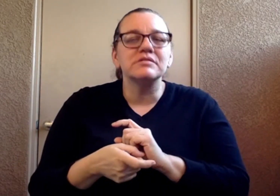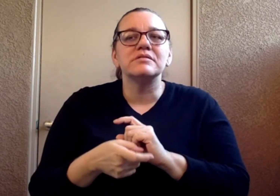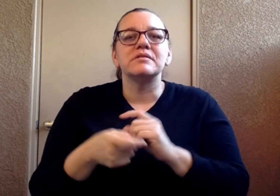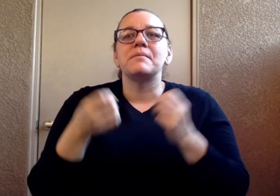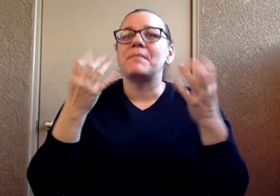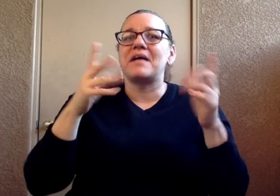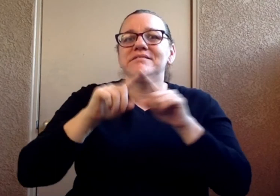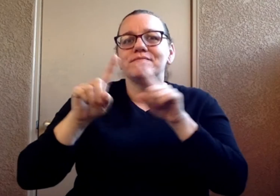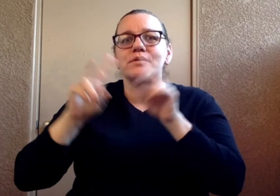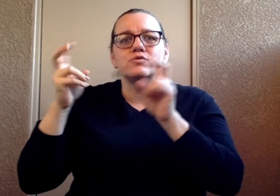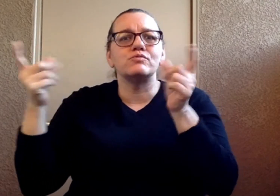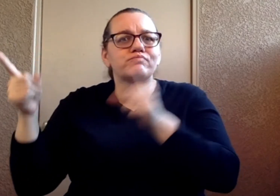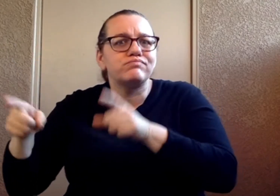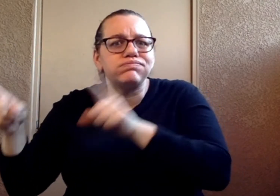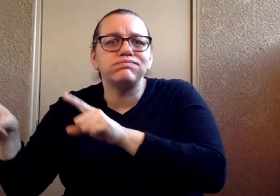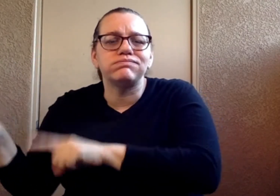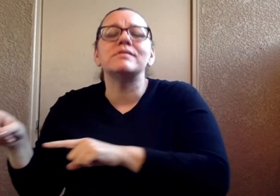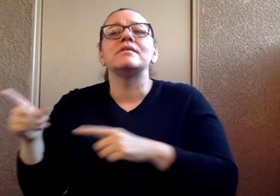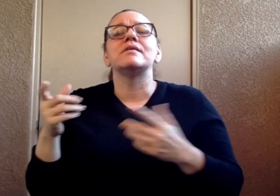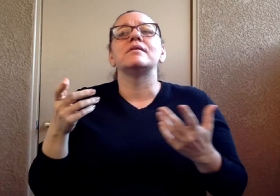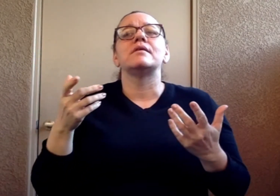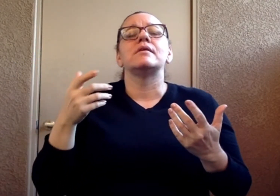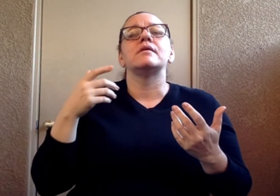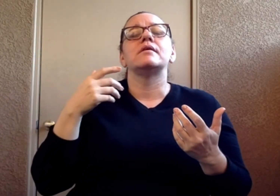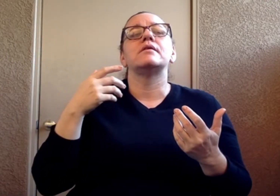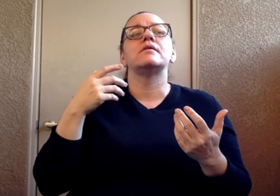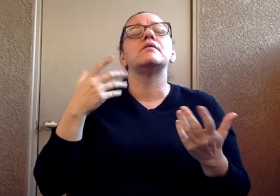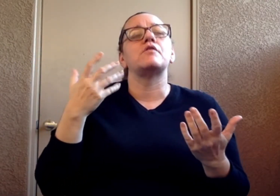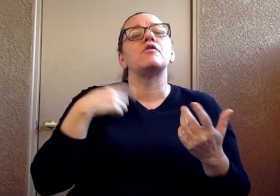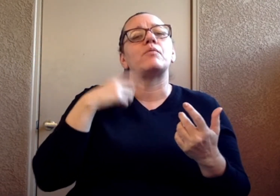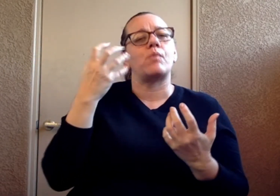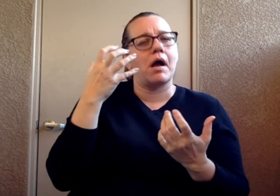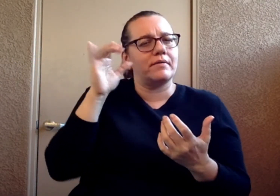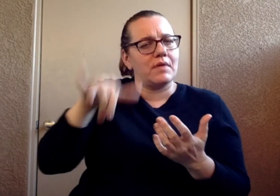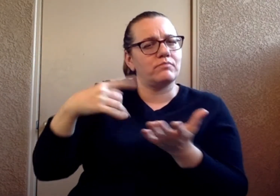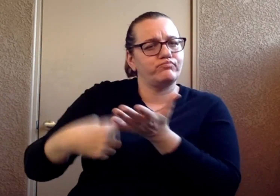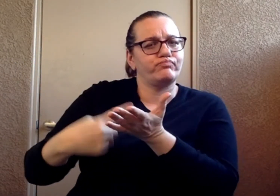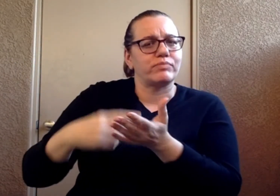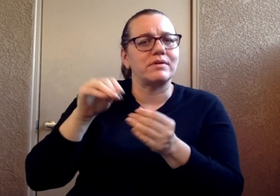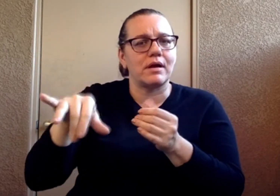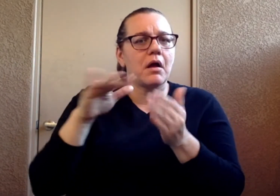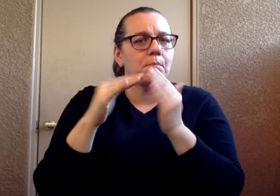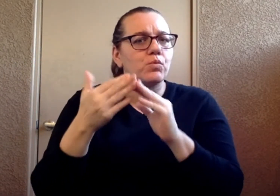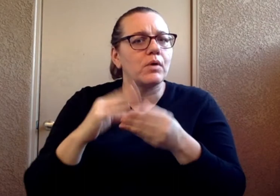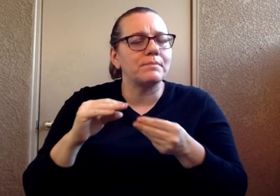and many more that has been going on recently. These are things I want to discuss with you in the Community Comments